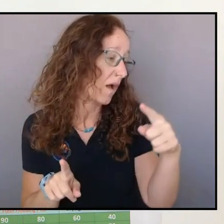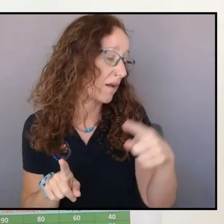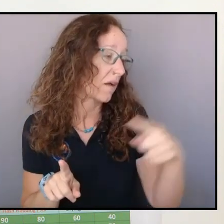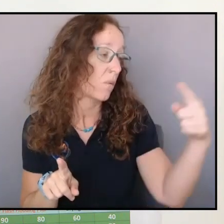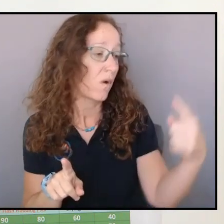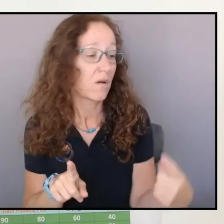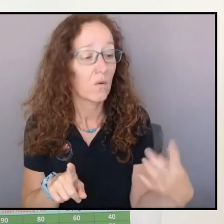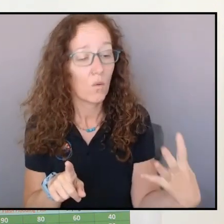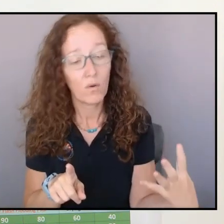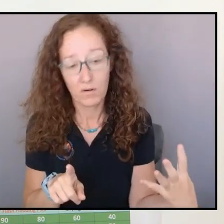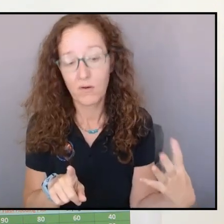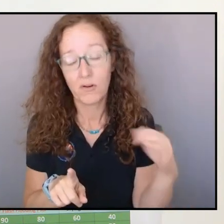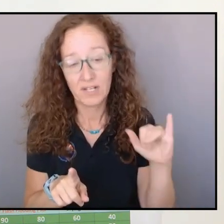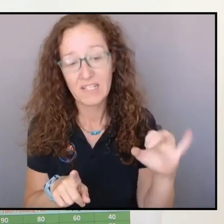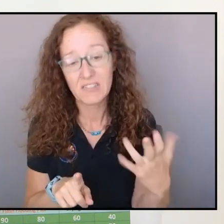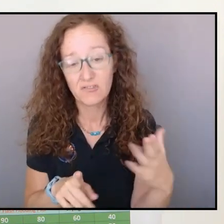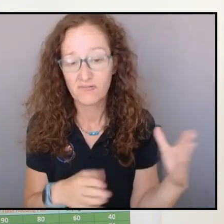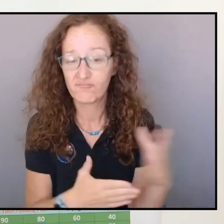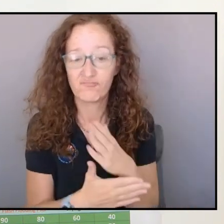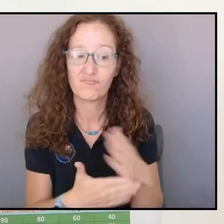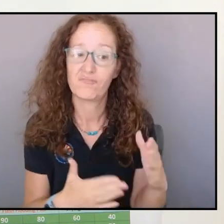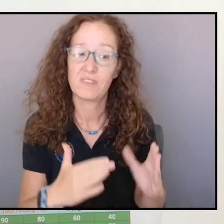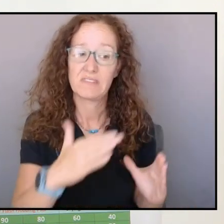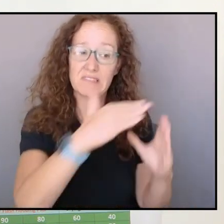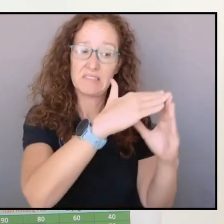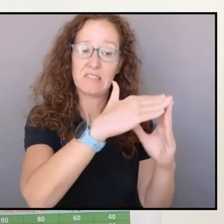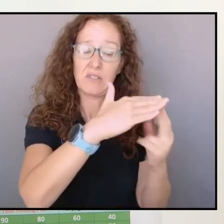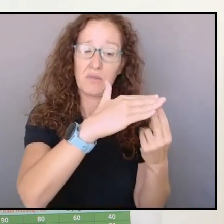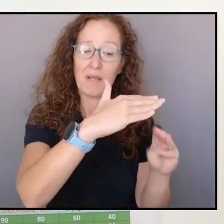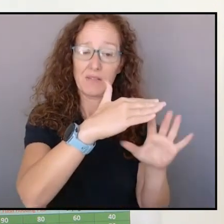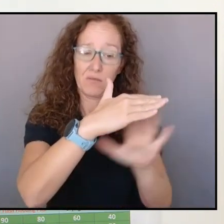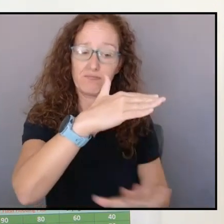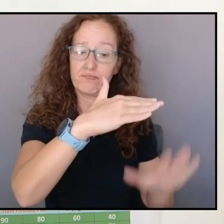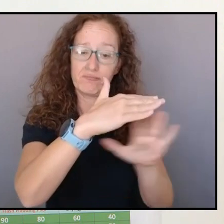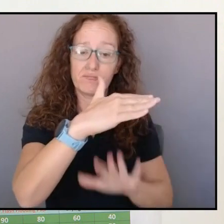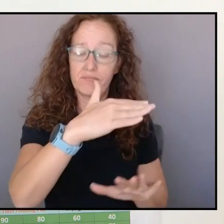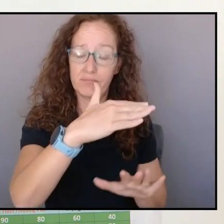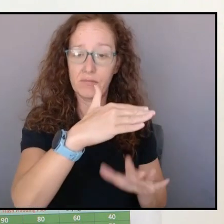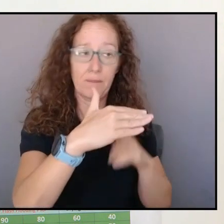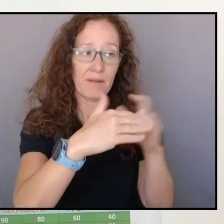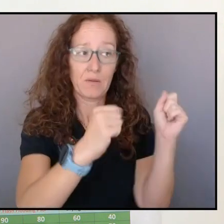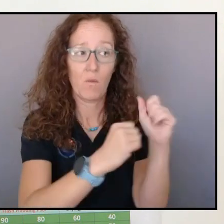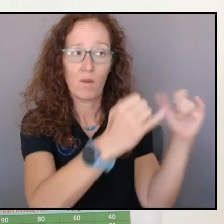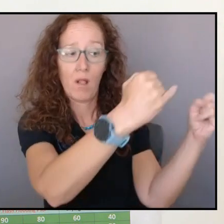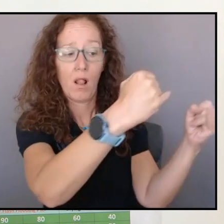Mexico. Uh so as that cold front kind of sags south, plenty of moisture available. We're definitely going to be